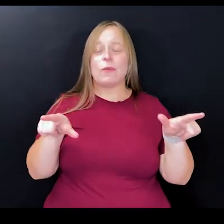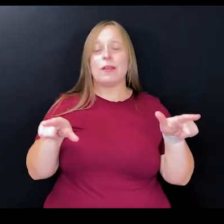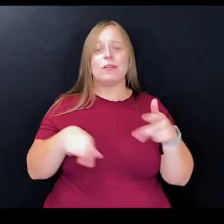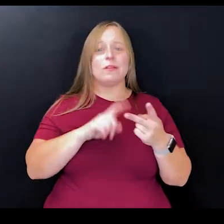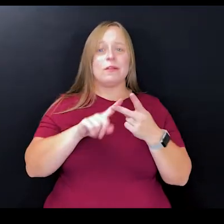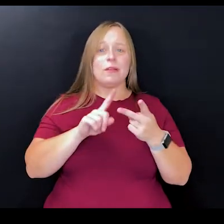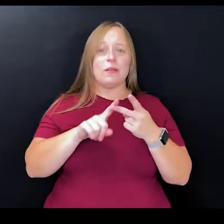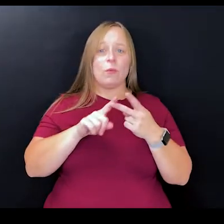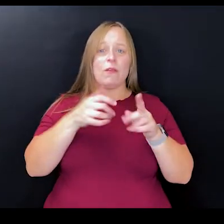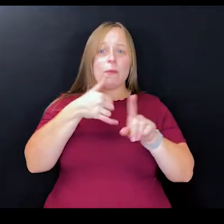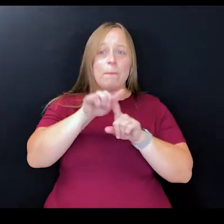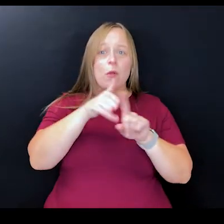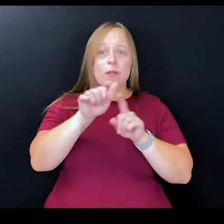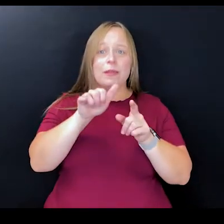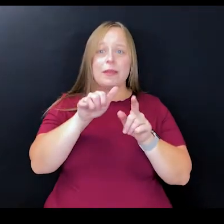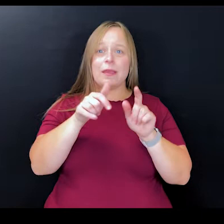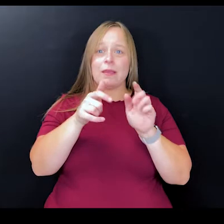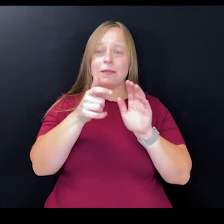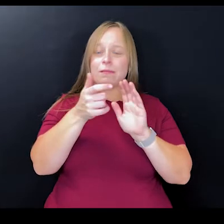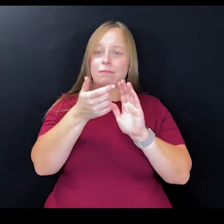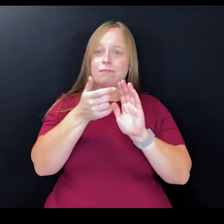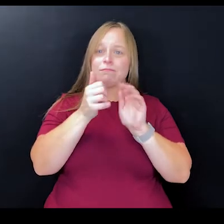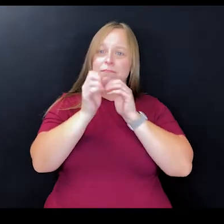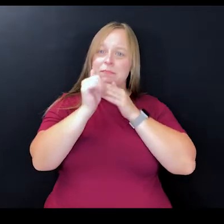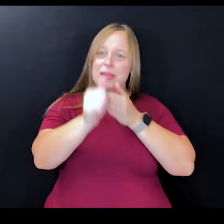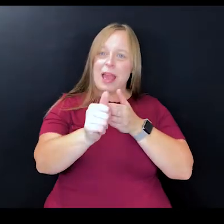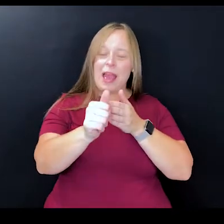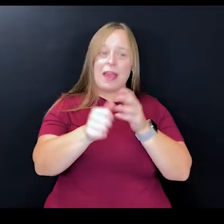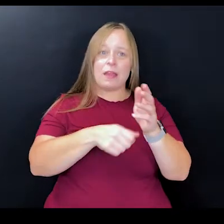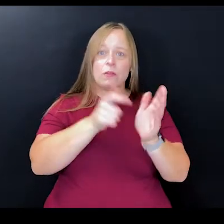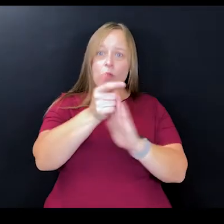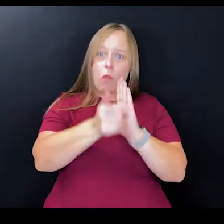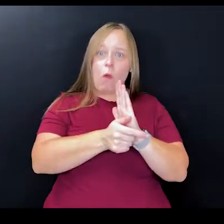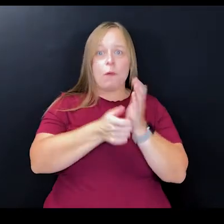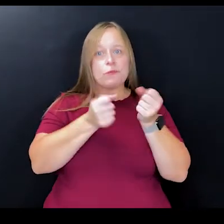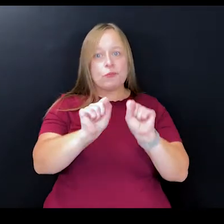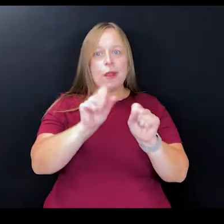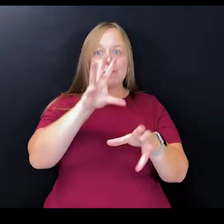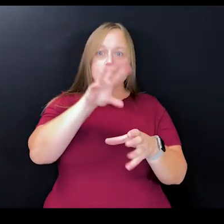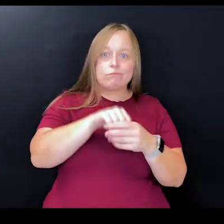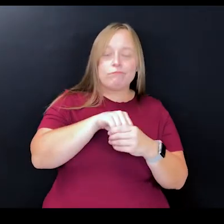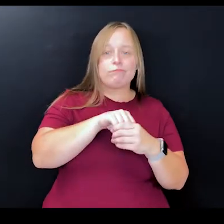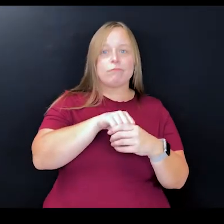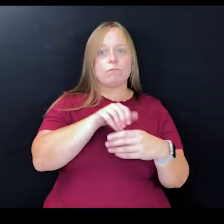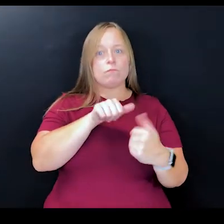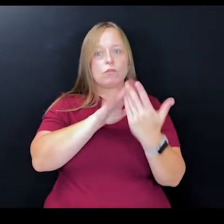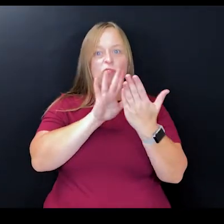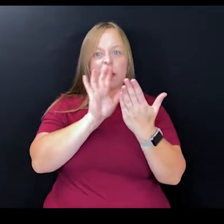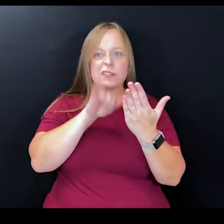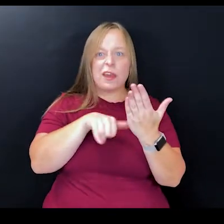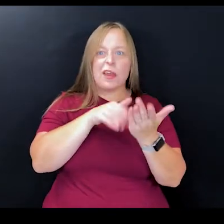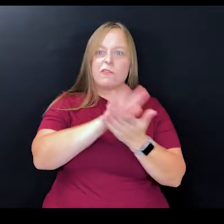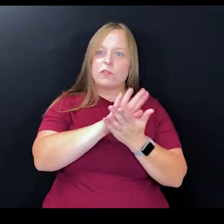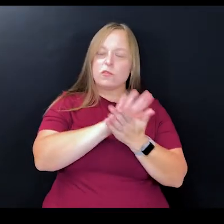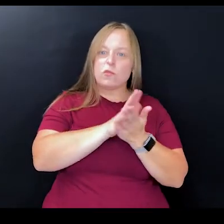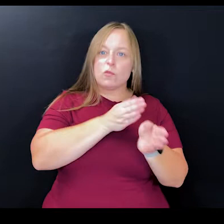We have a bullying guide that talks about laws impacting, and strategies too, to address bullying in schools